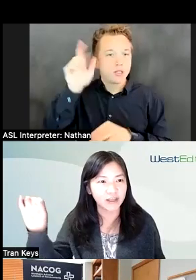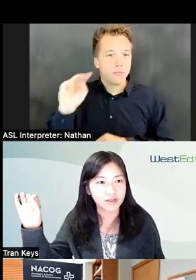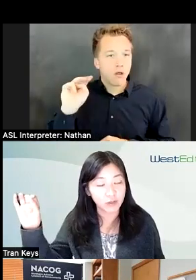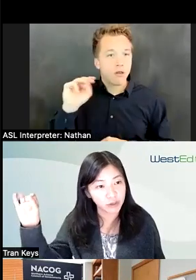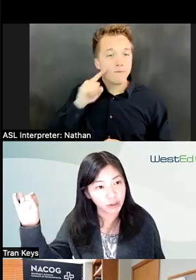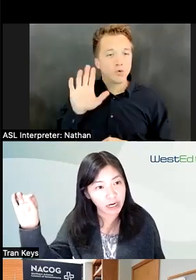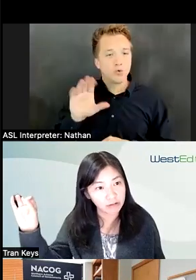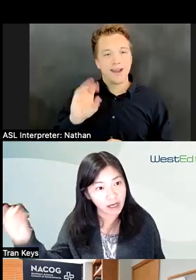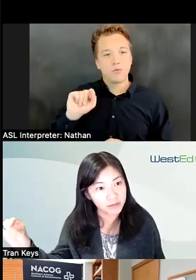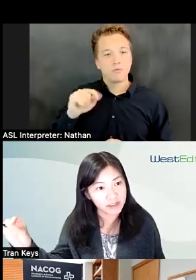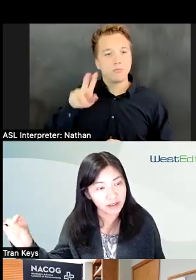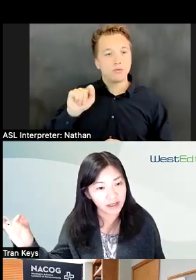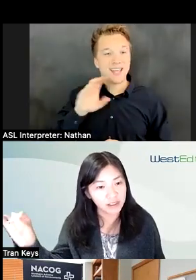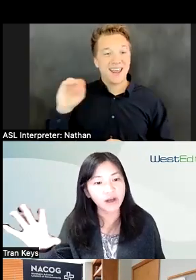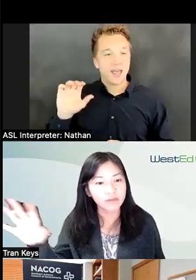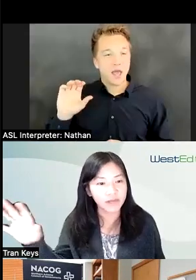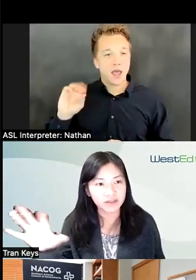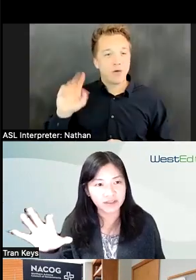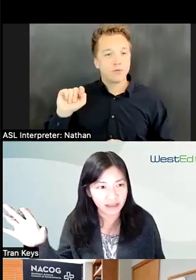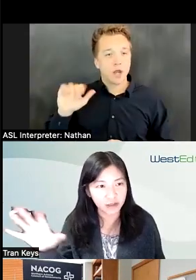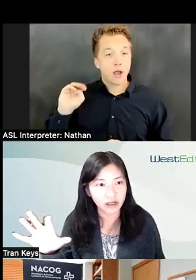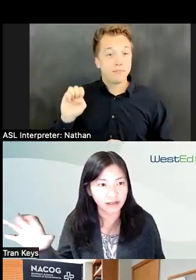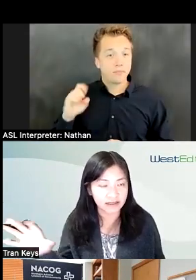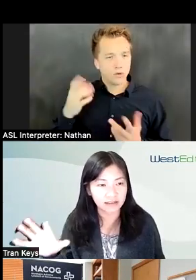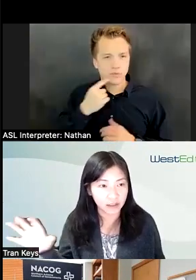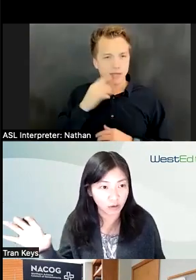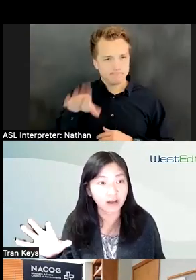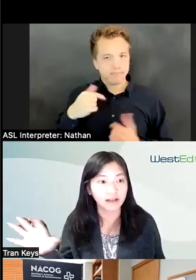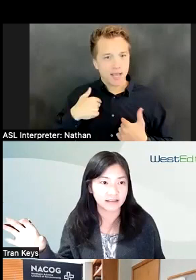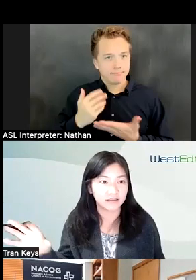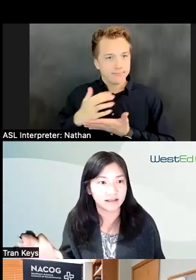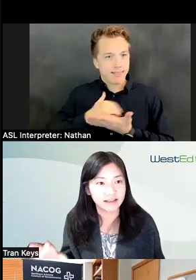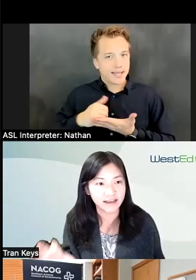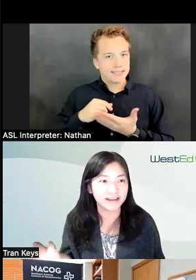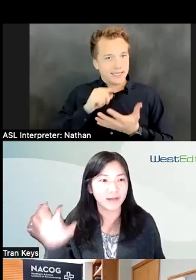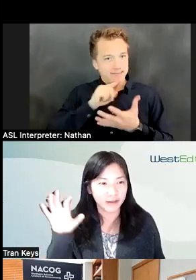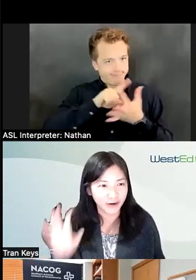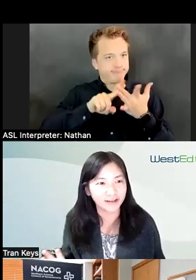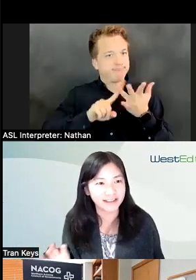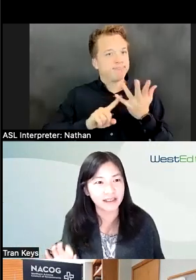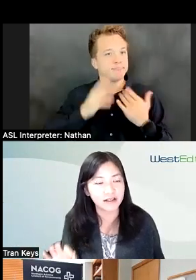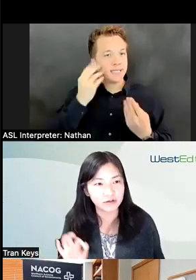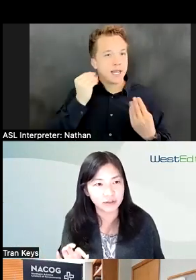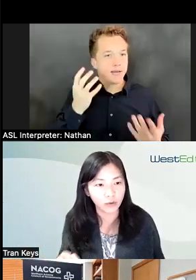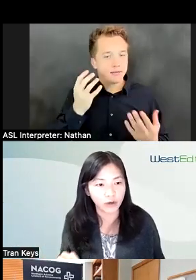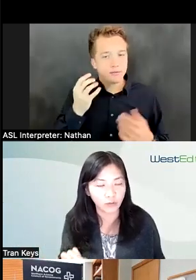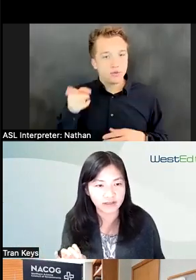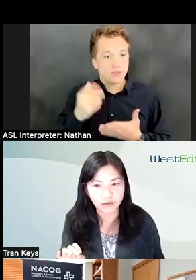especially your outcomes, you want to be able to say that you're collecting—that you are collecting, not say that—but that you are collecting data to support what is in your